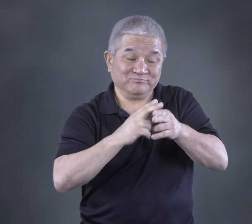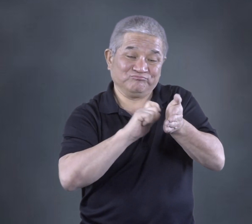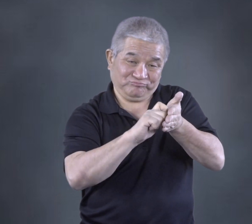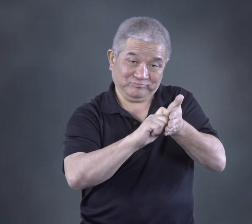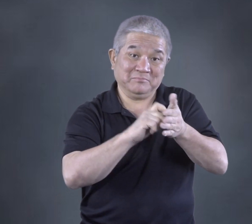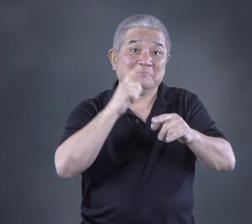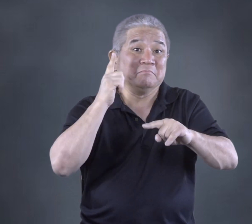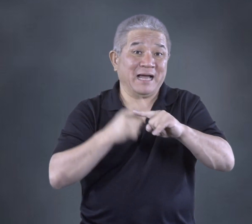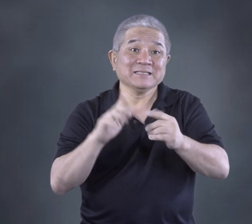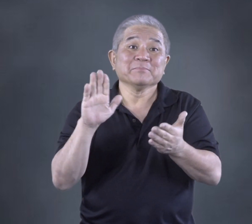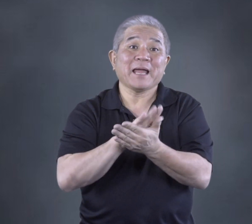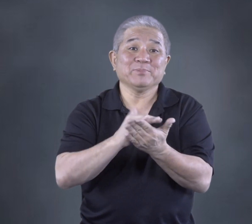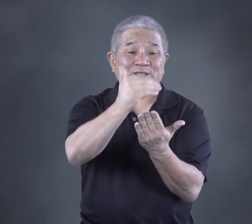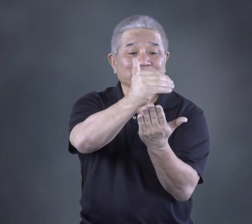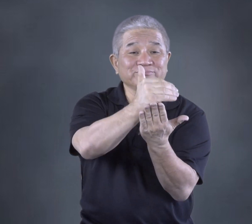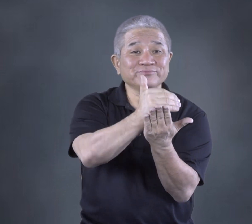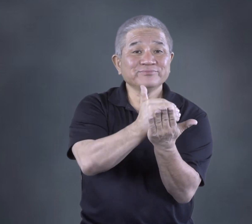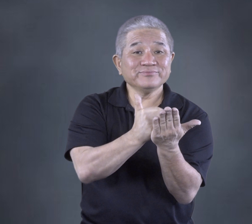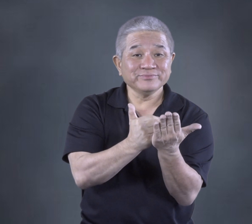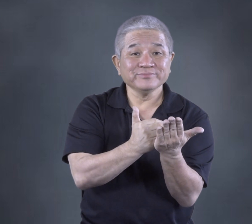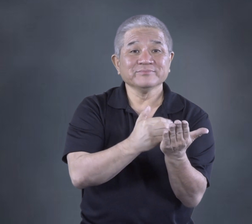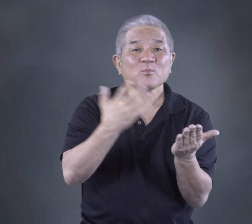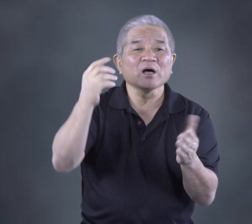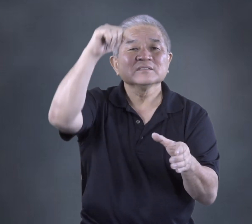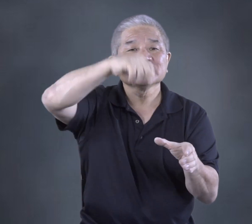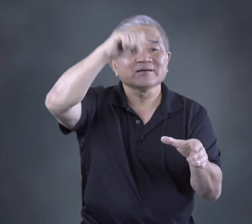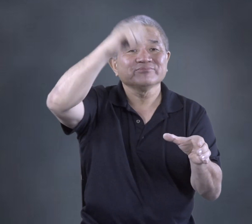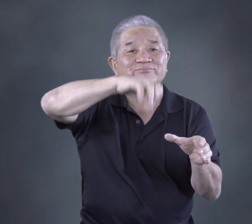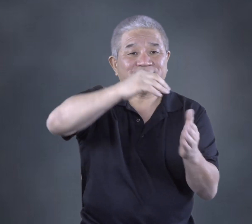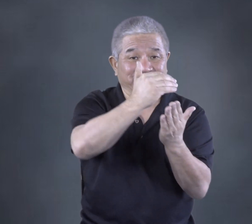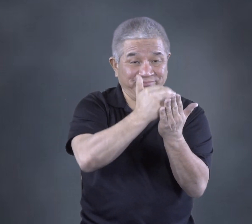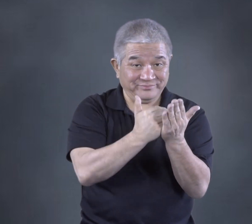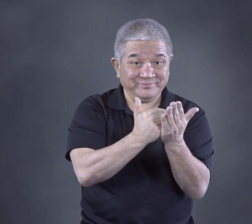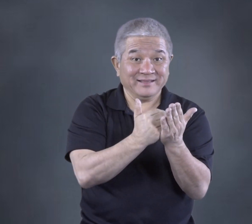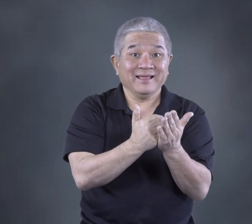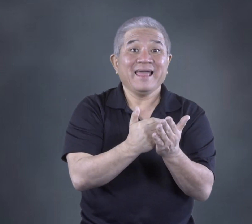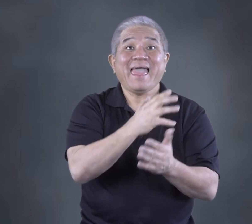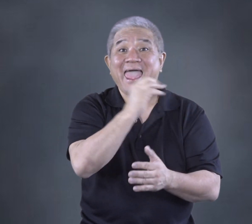and write on a piece of paper a list of items that are inside the bag.